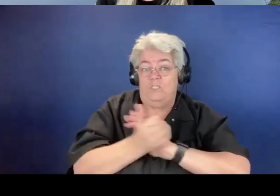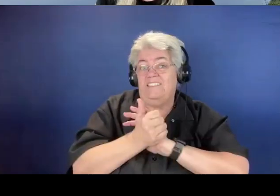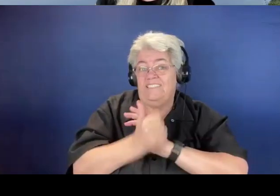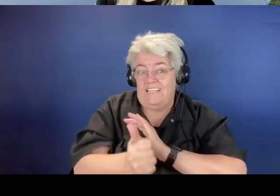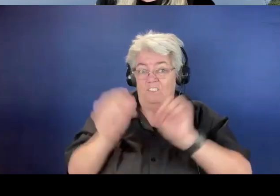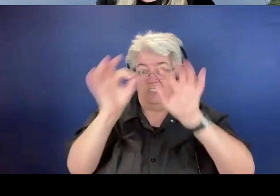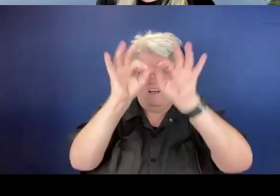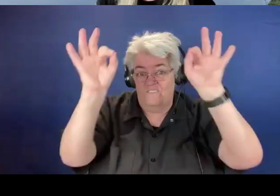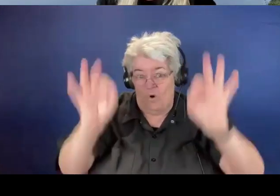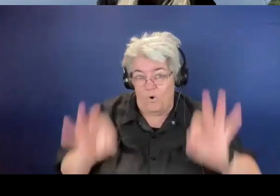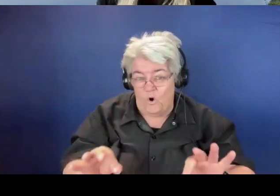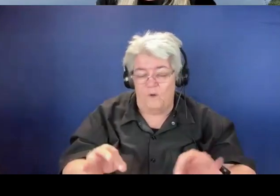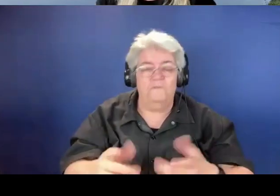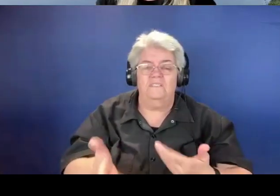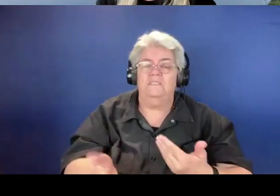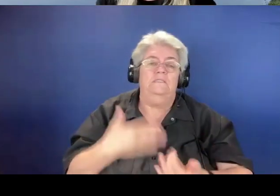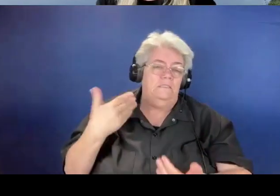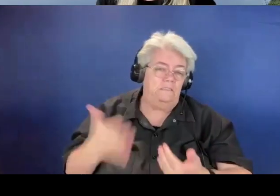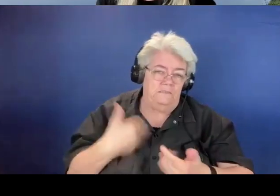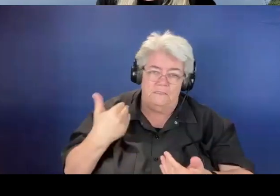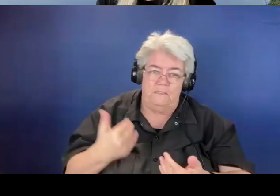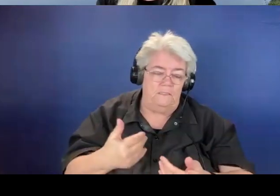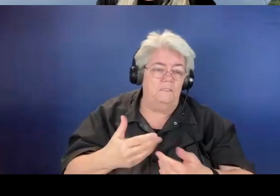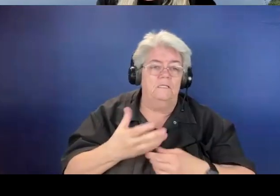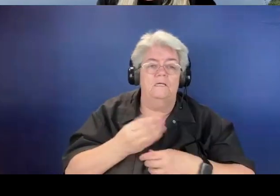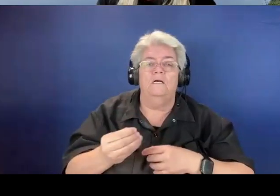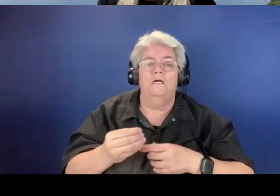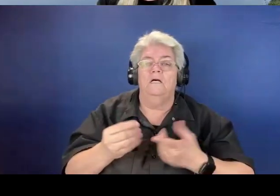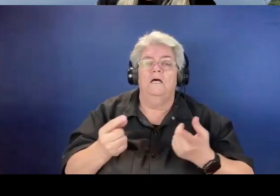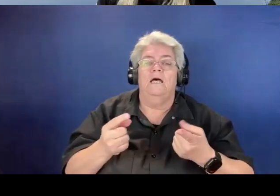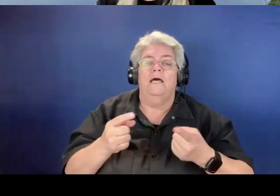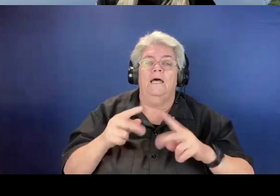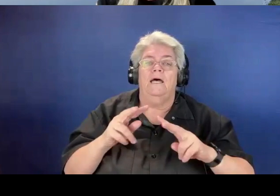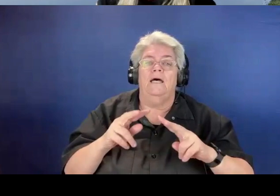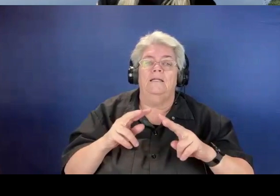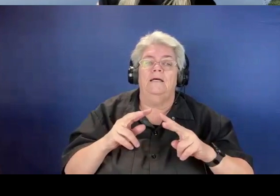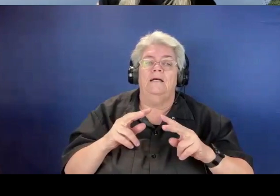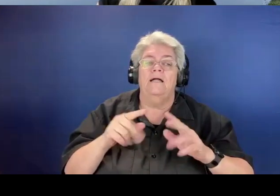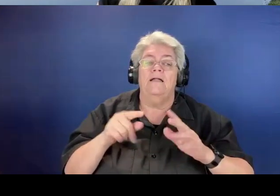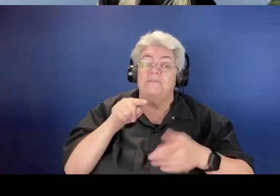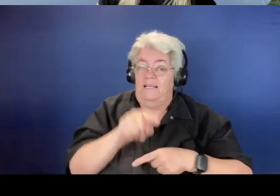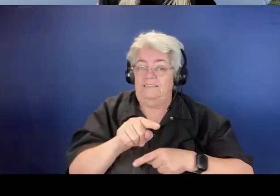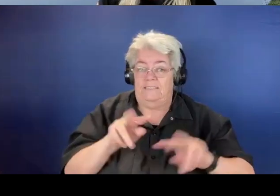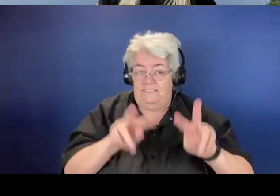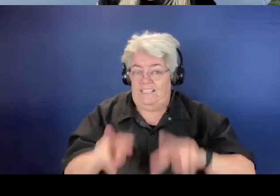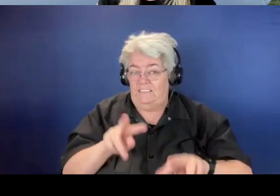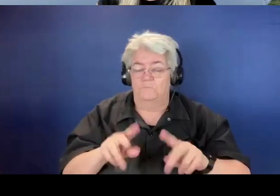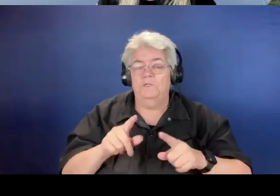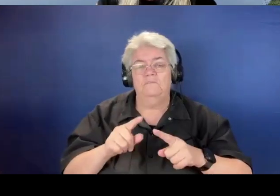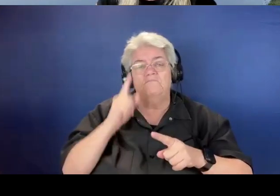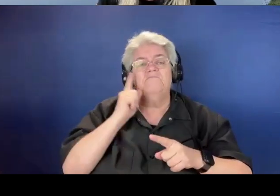It's criterion reference and the assessment is really designed for professionals who are working with kids who are deaf and hard of hearing.